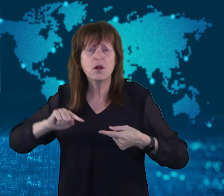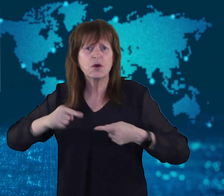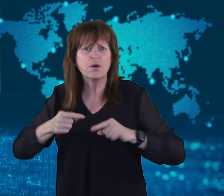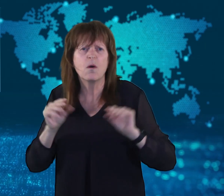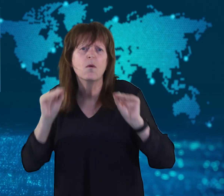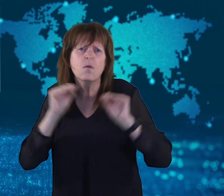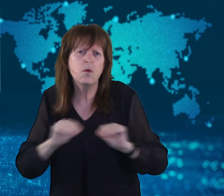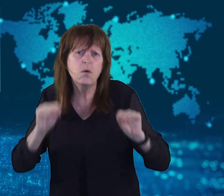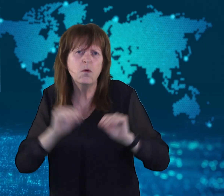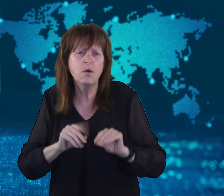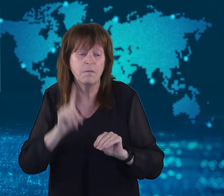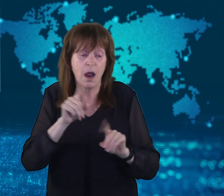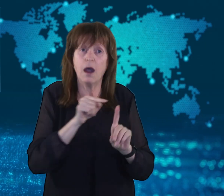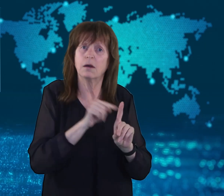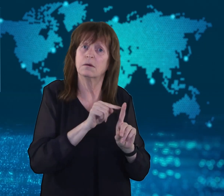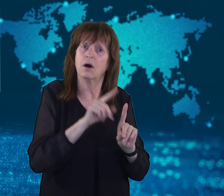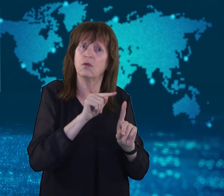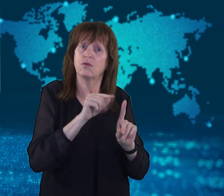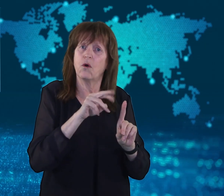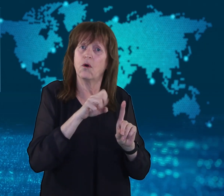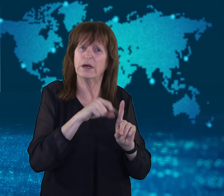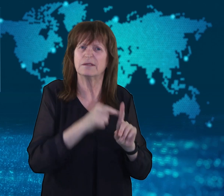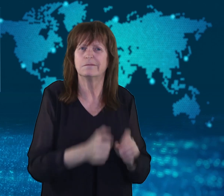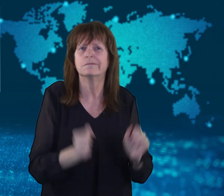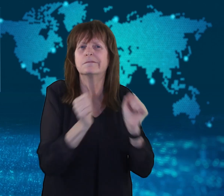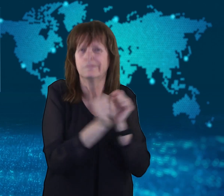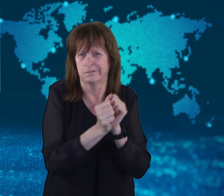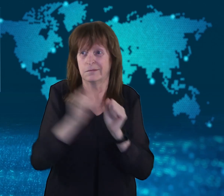landed in Boston.